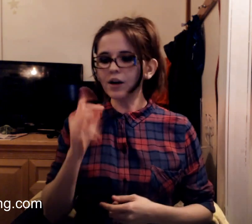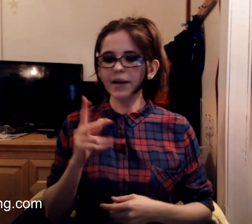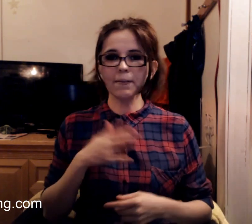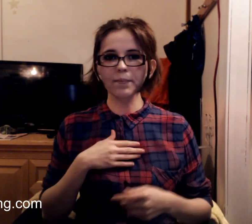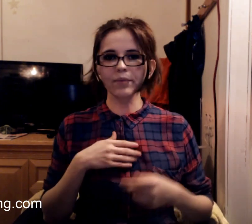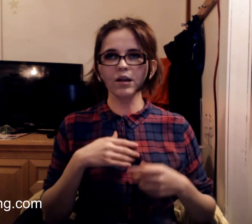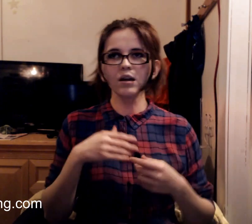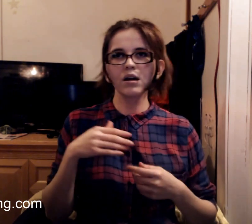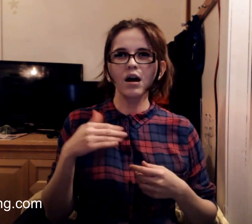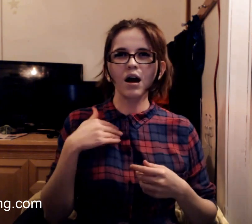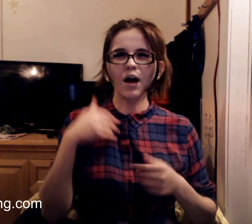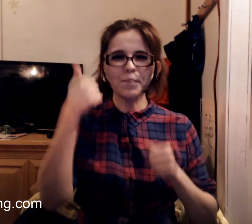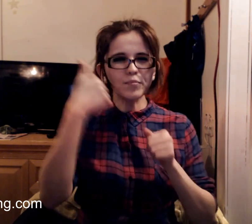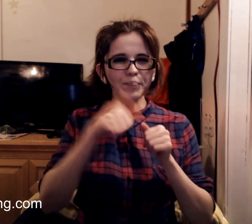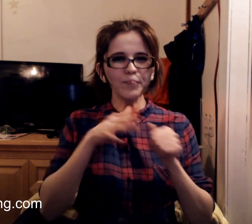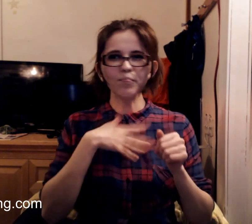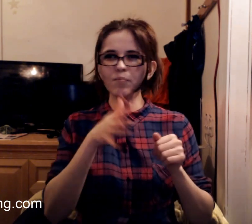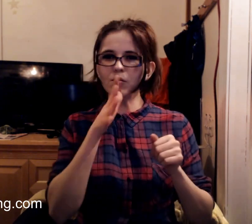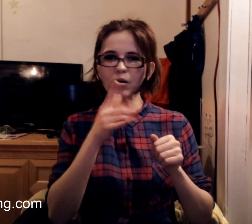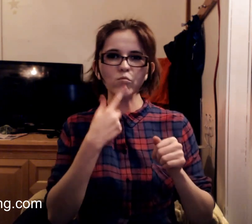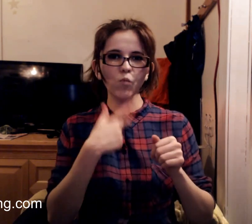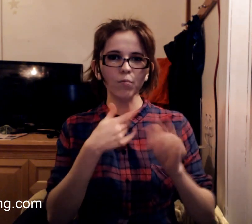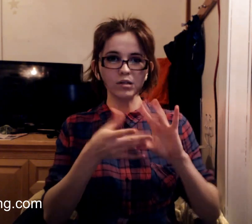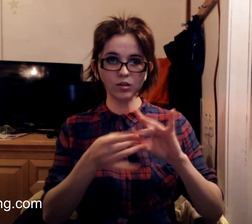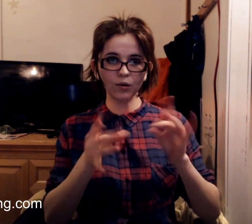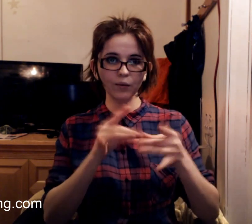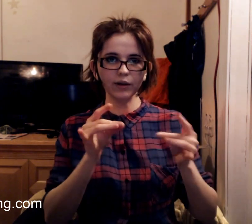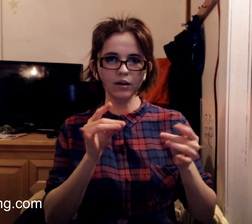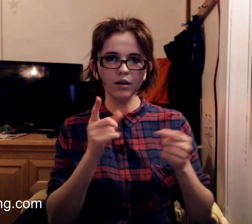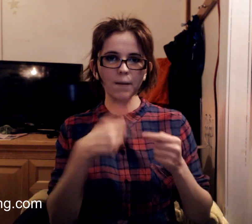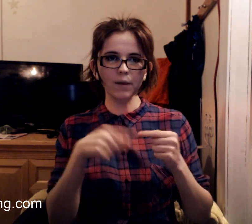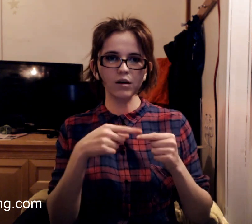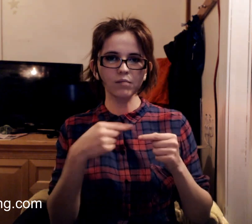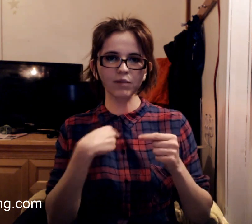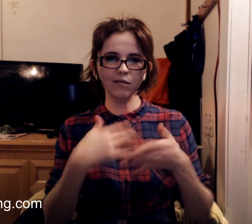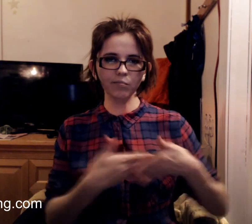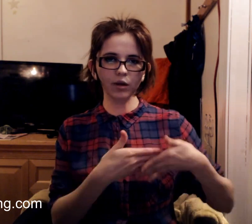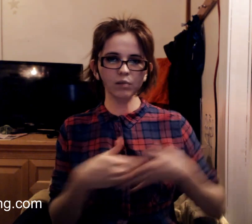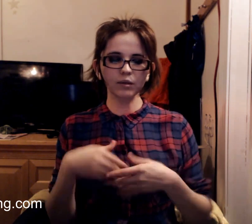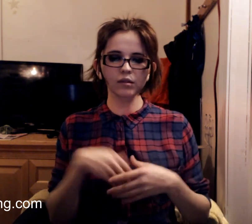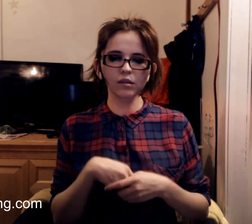Ok, I remember my mother told me a story about me as a baby: